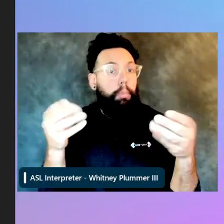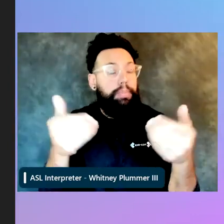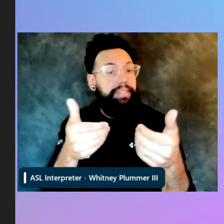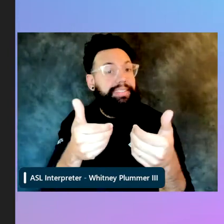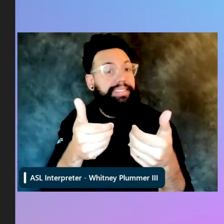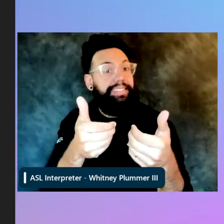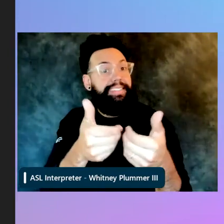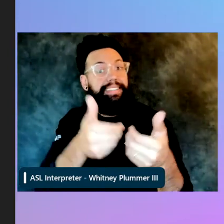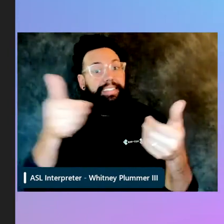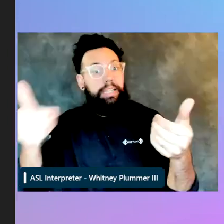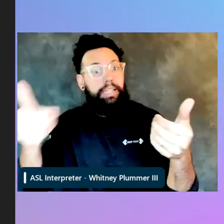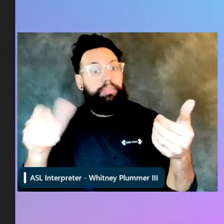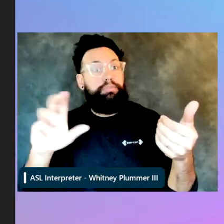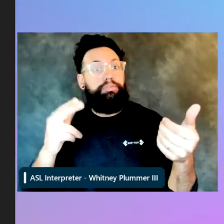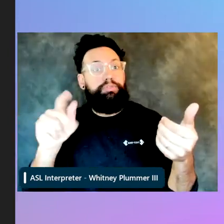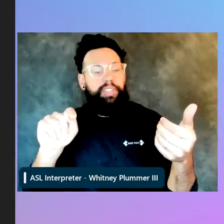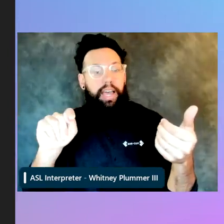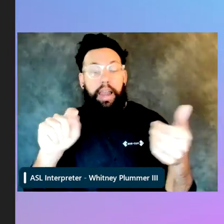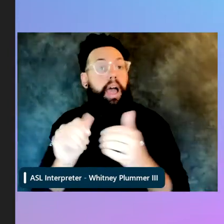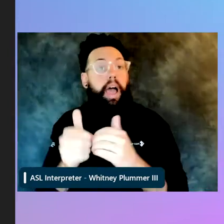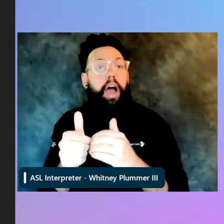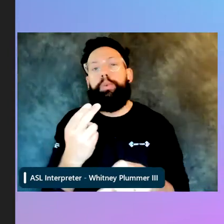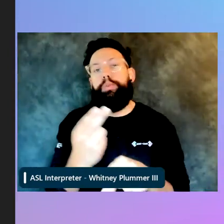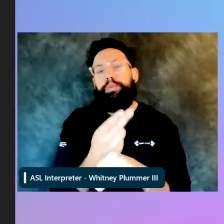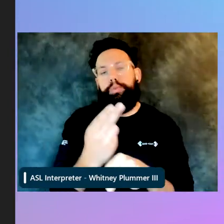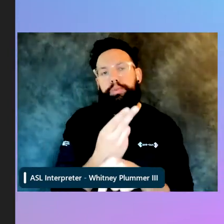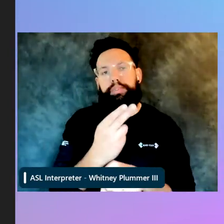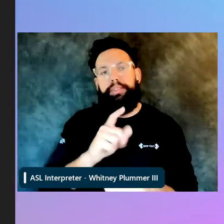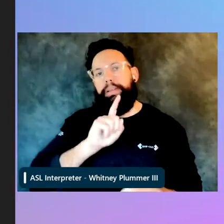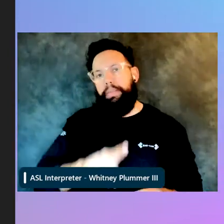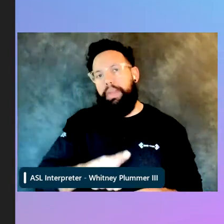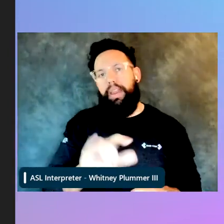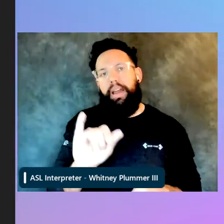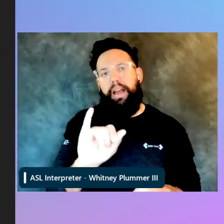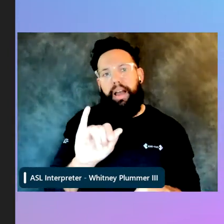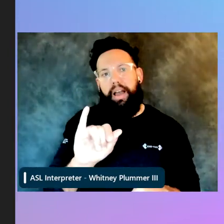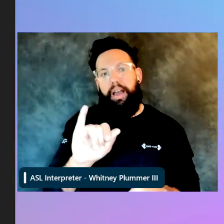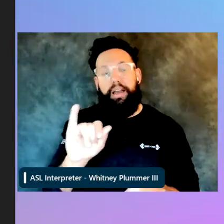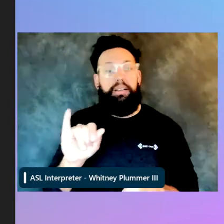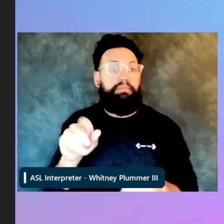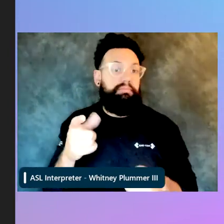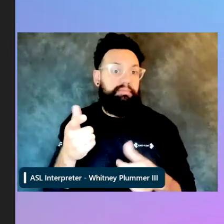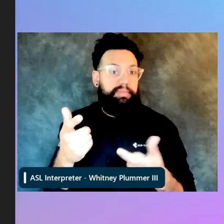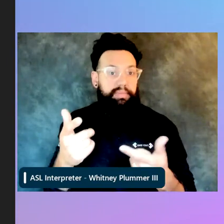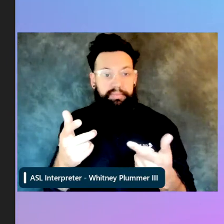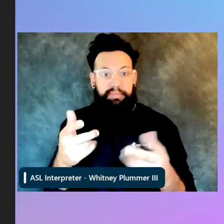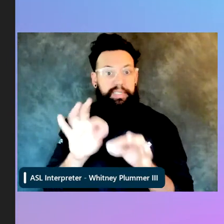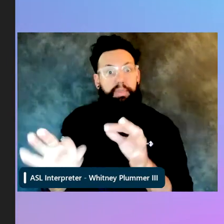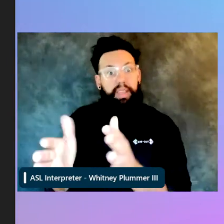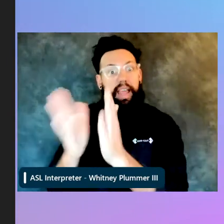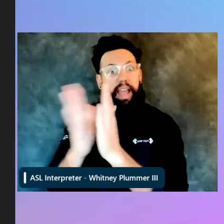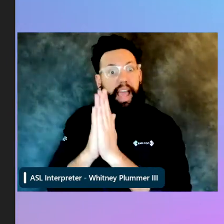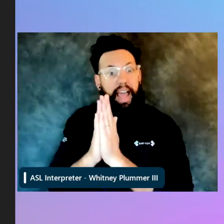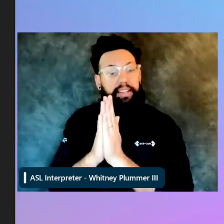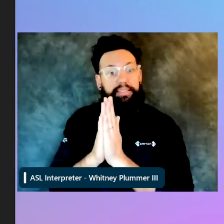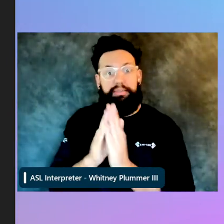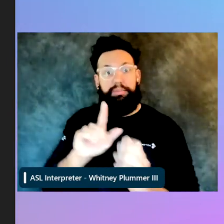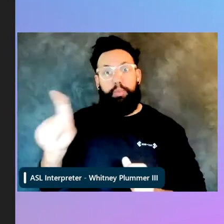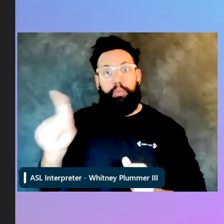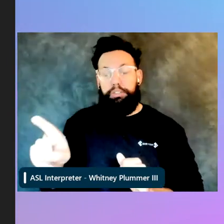command. I And let's ask it what is the best way in HTML to create a hero image that is